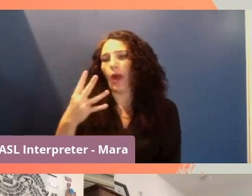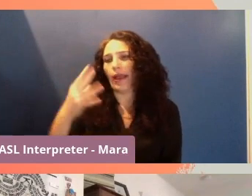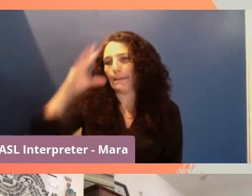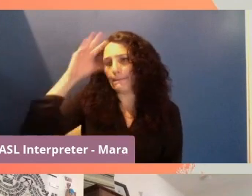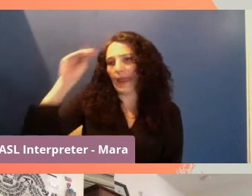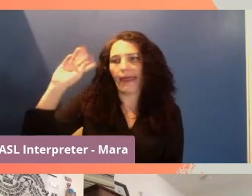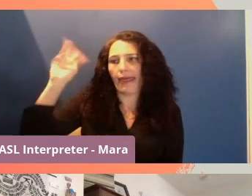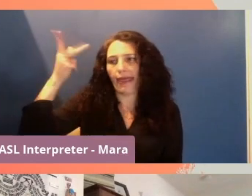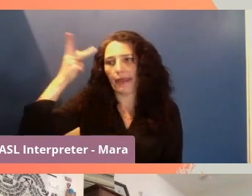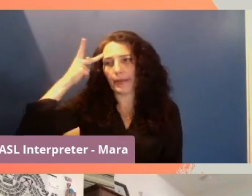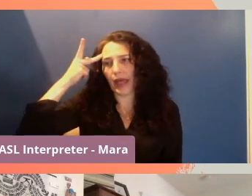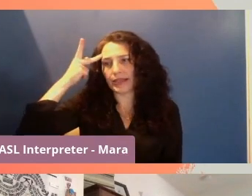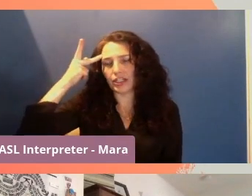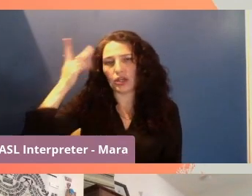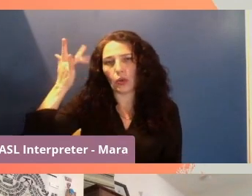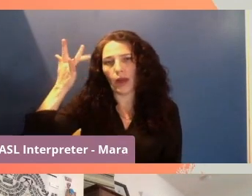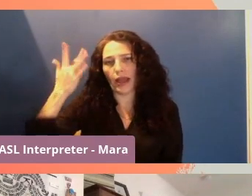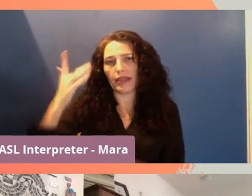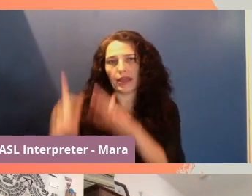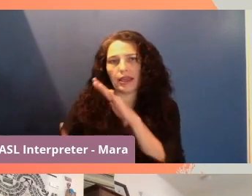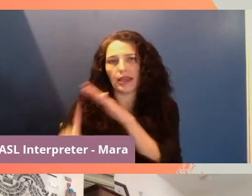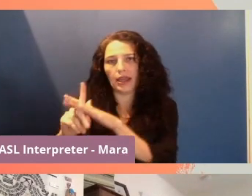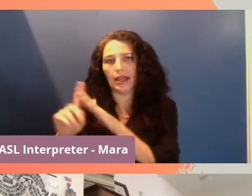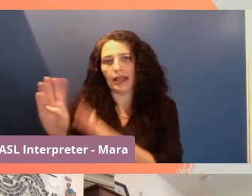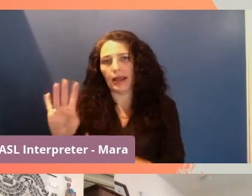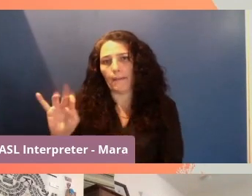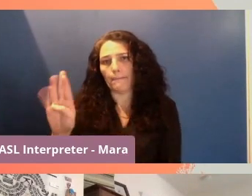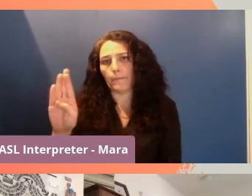they show up in the form of Brian Kemp, the governor of Georgia.